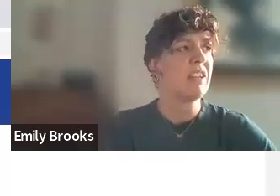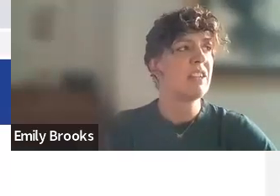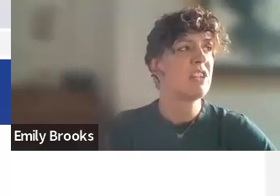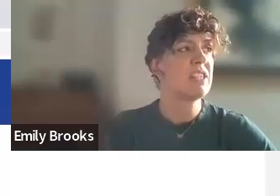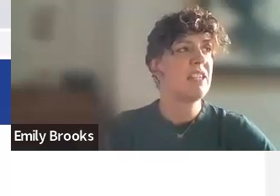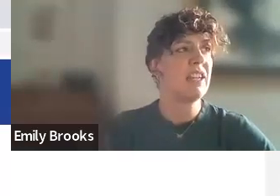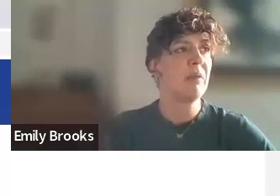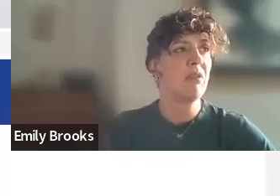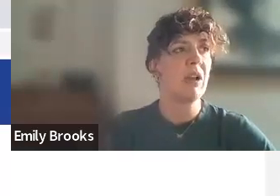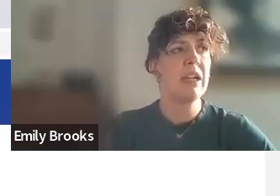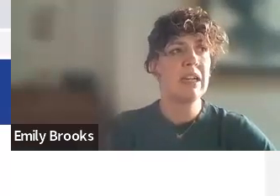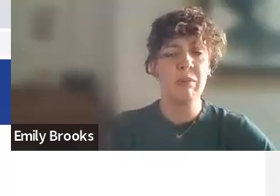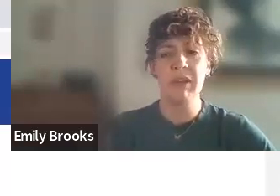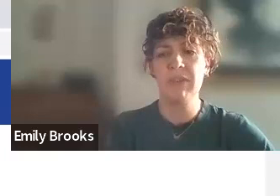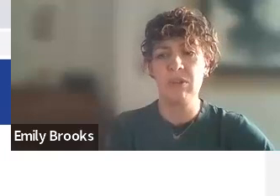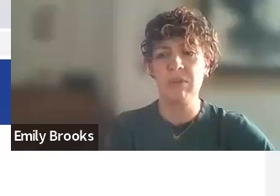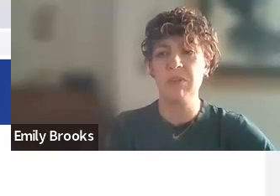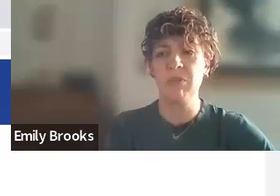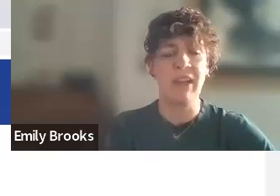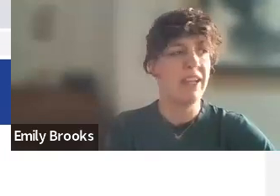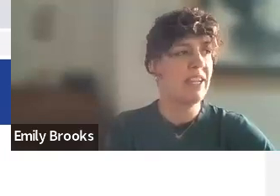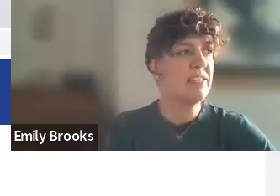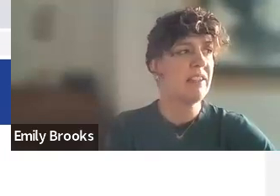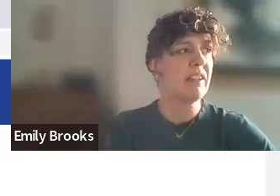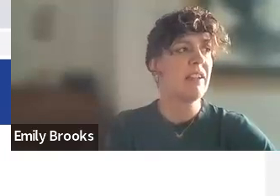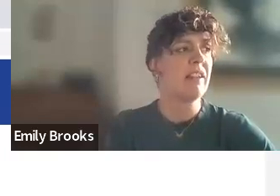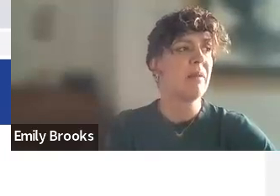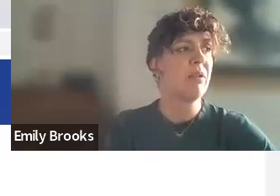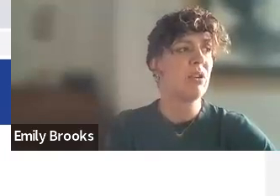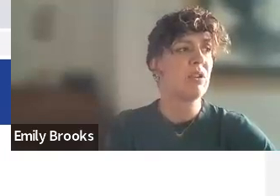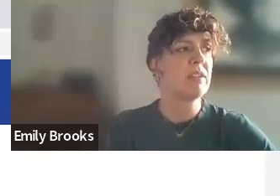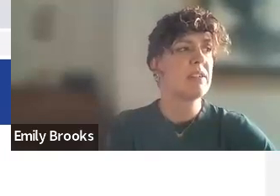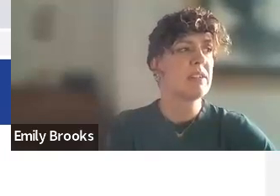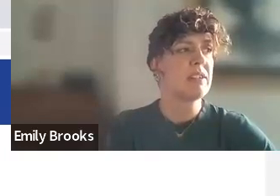As you can see here, we've got a little bit of a description of what that is. Then we've got